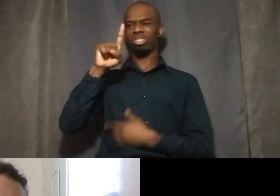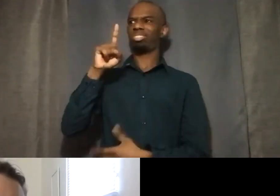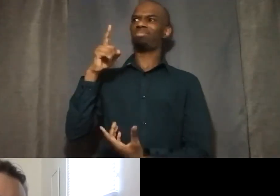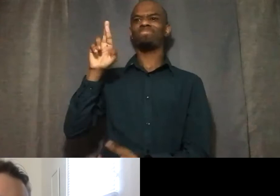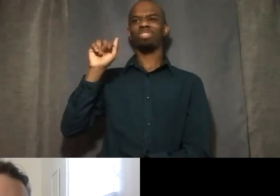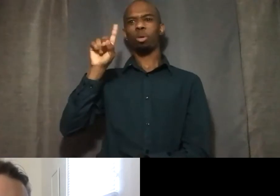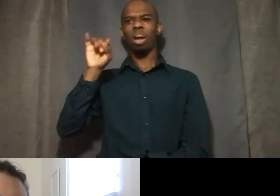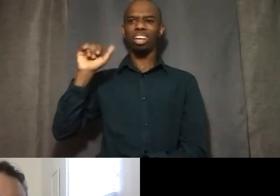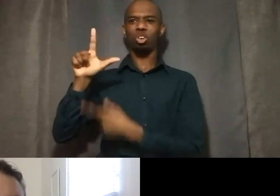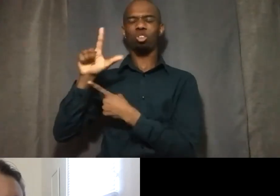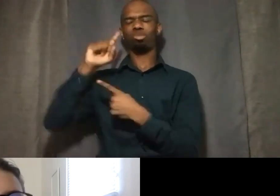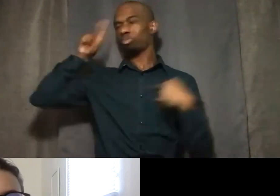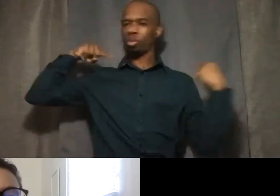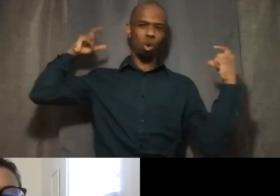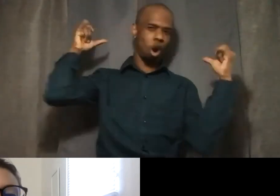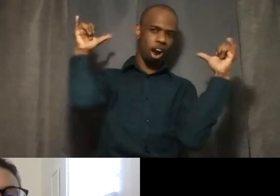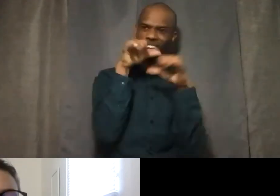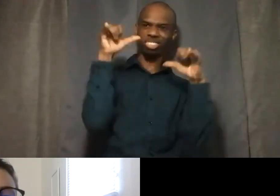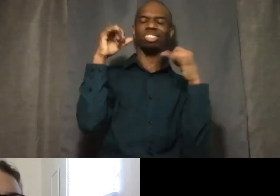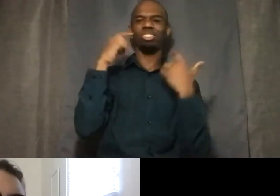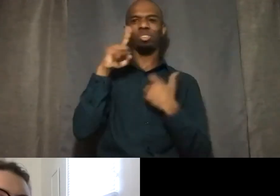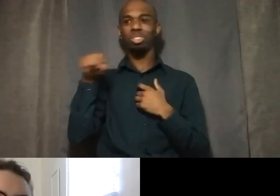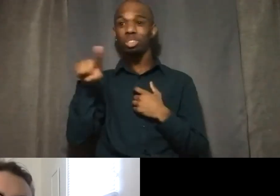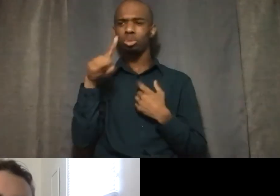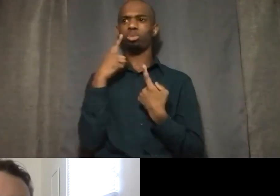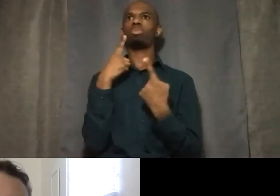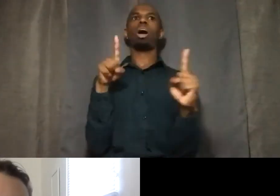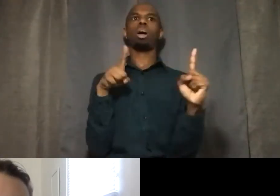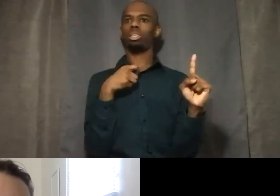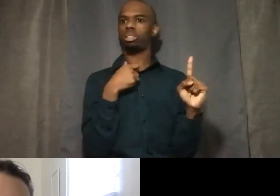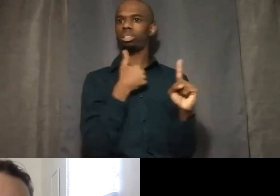it's really radical to take care of your physical and mental, emotional wellbeing.